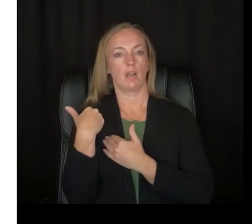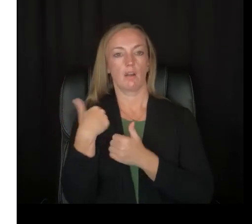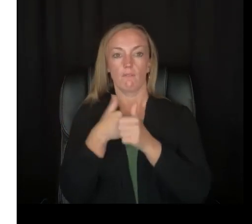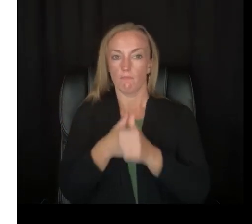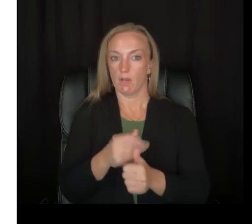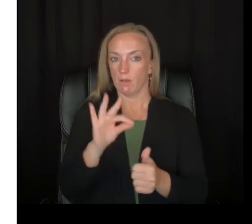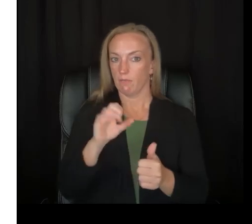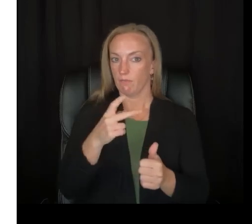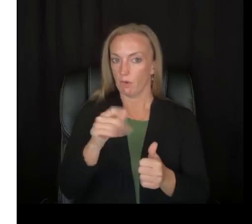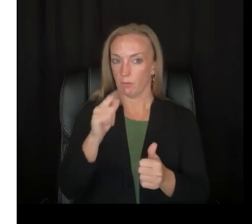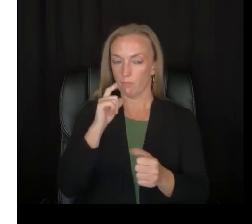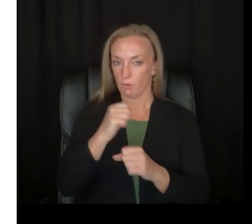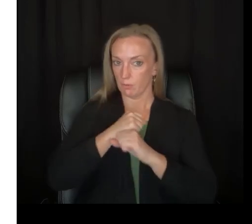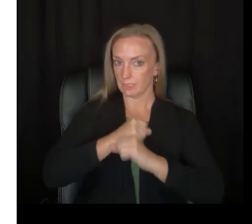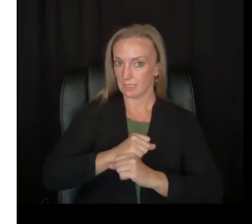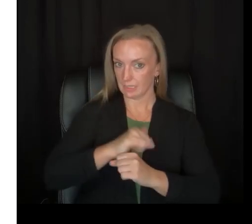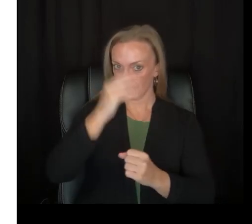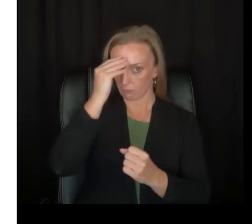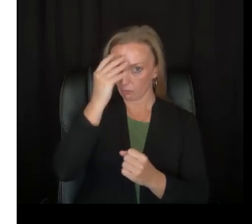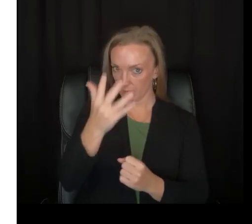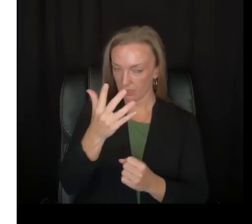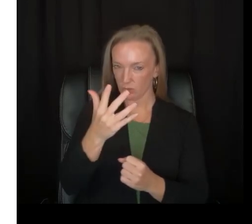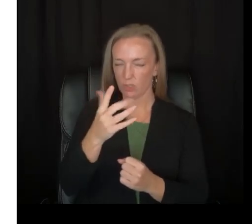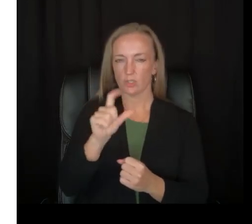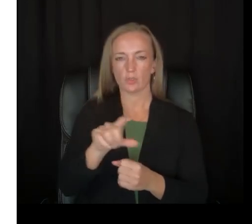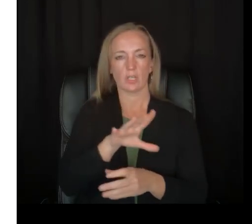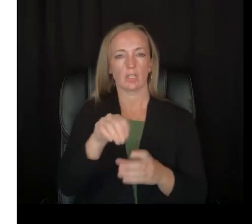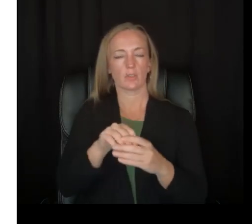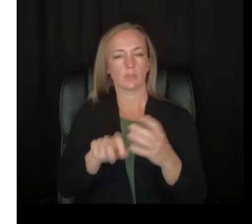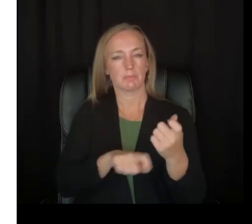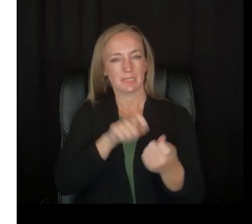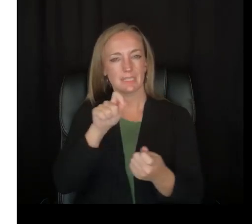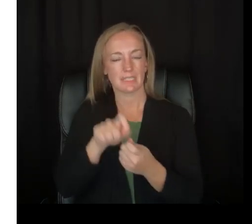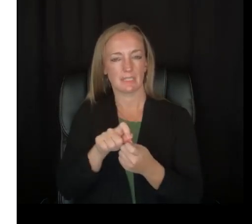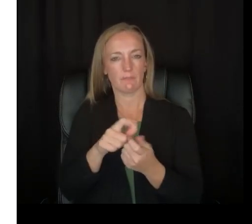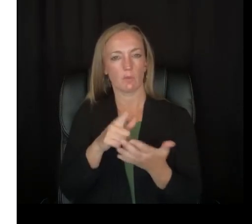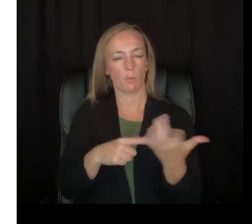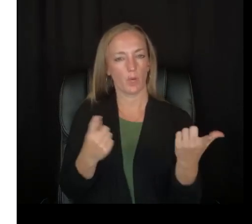FERPA to protect this information and should include specific practices in